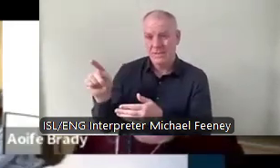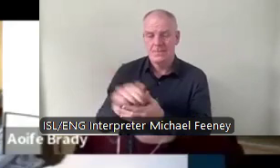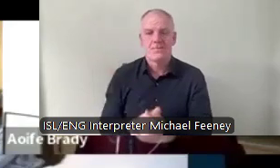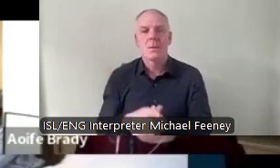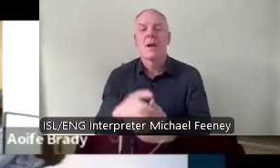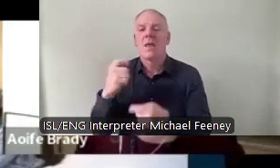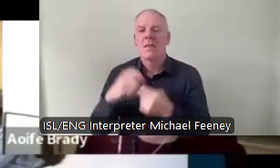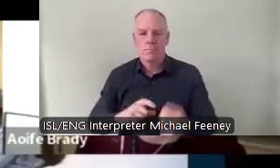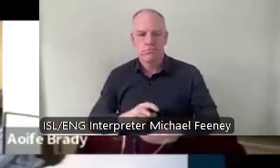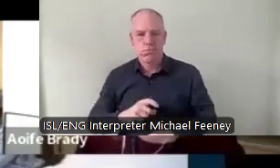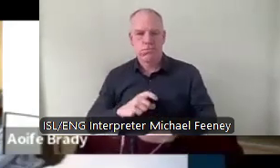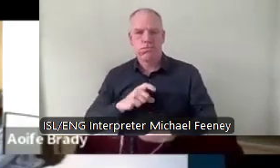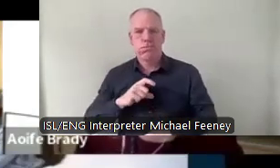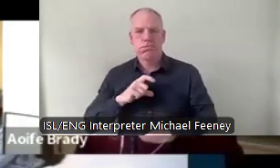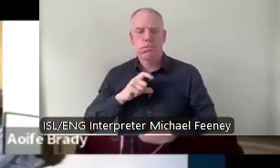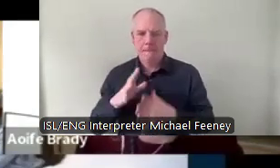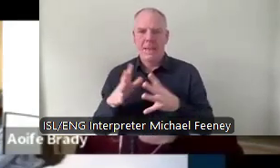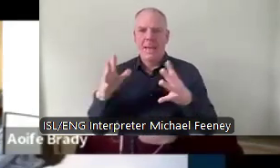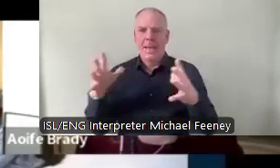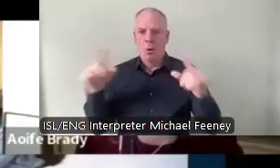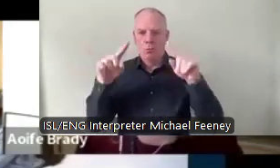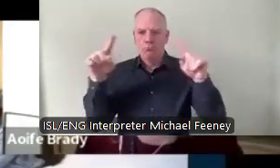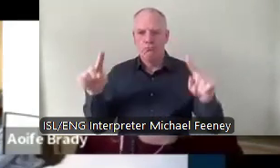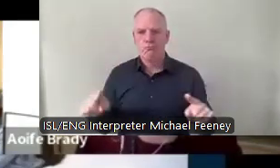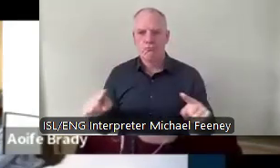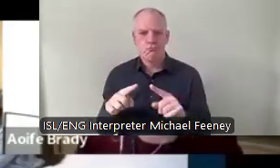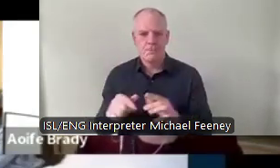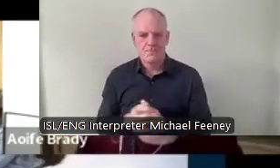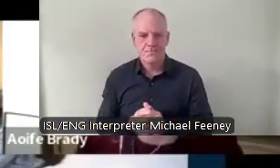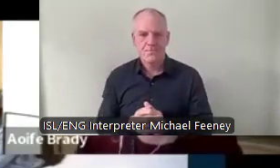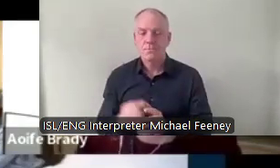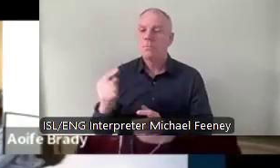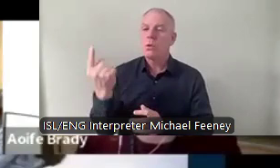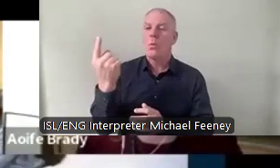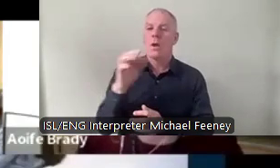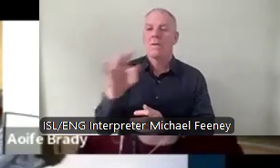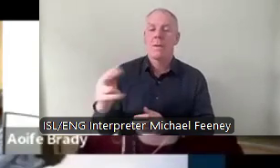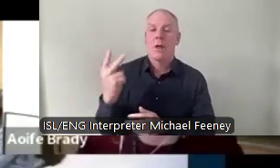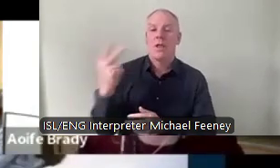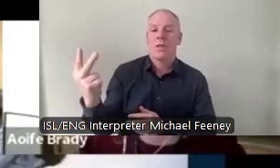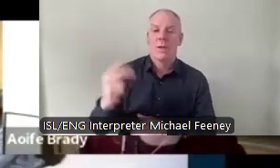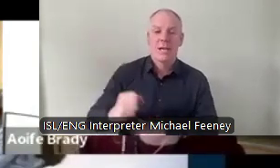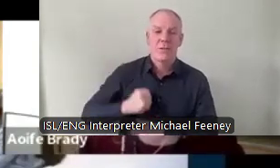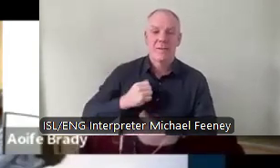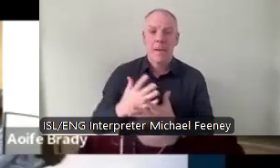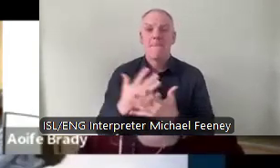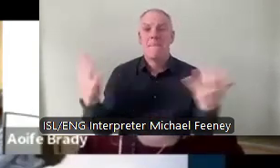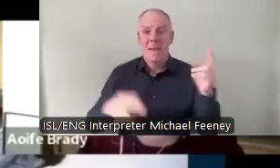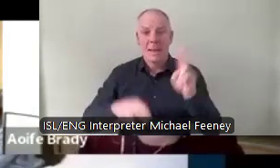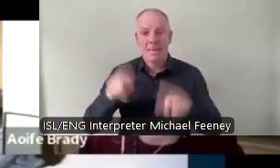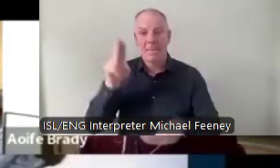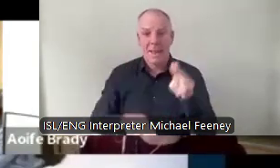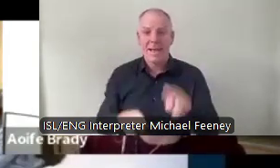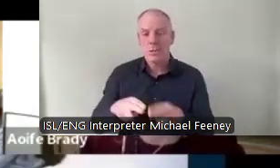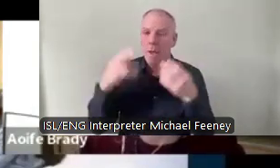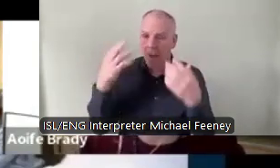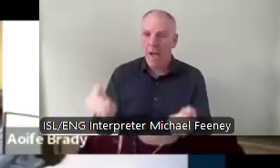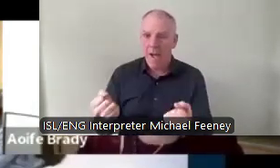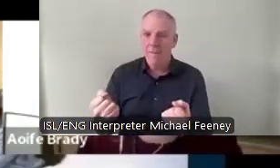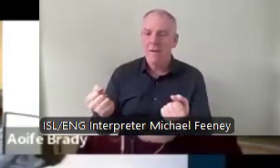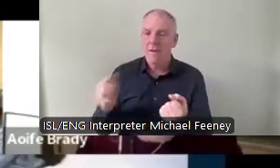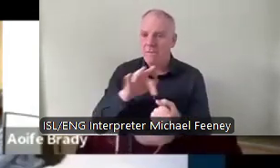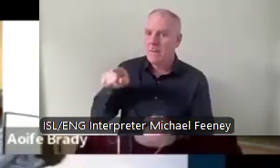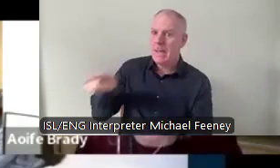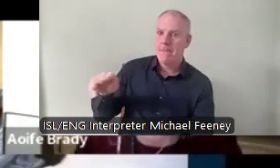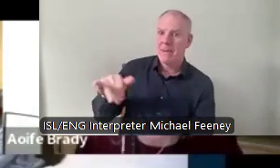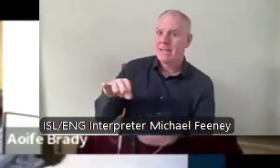to execute more demanding compositions, as one of only three surviving large-scale compositions that are securely attributed to Mazzlino today, the National Gallery of